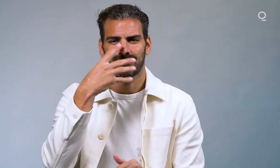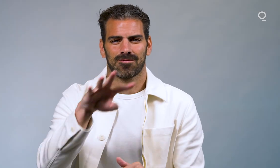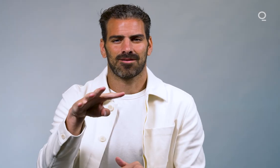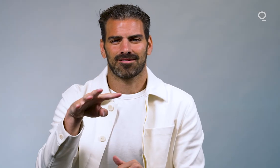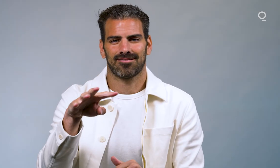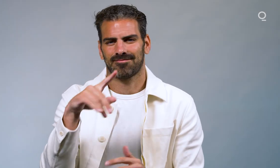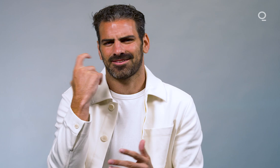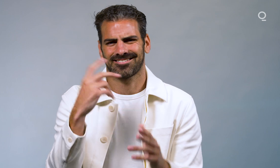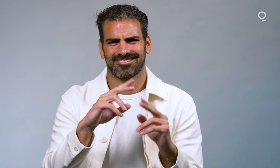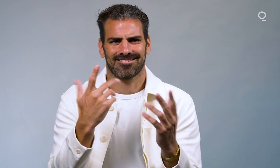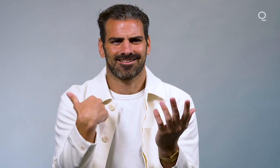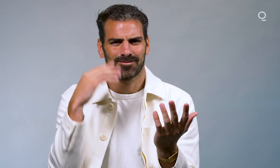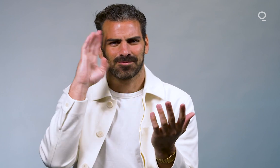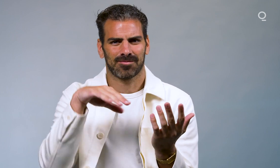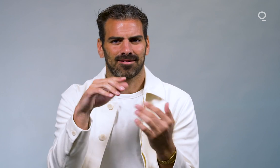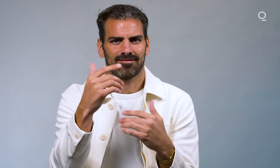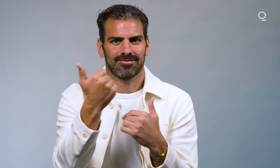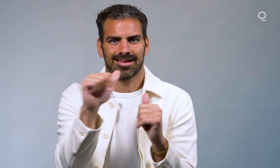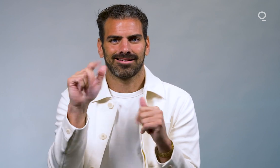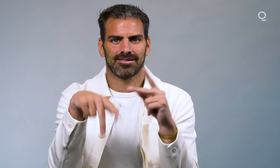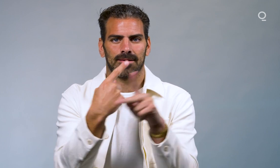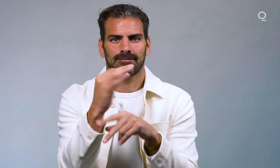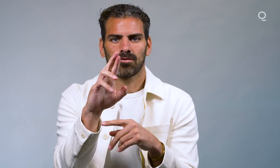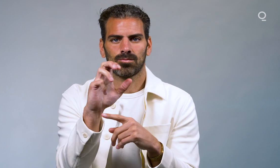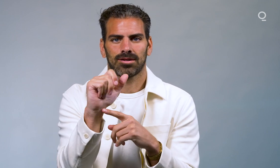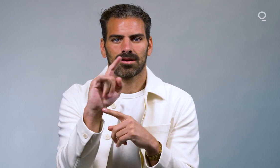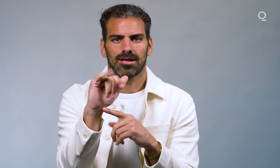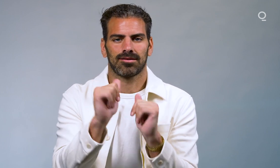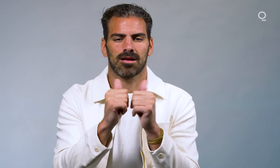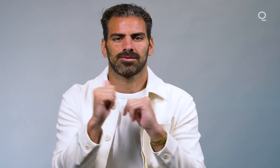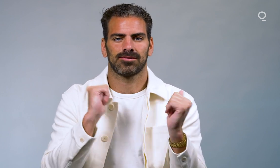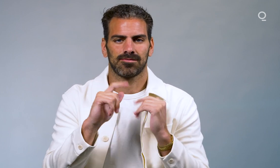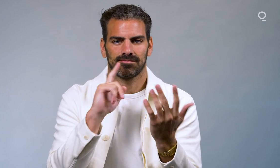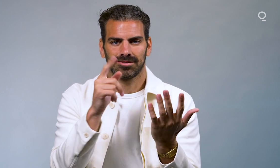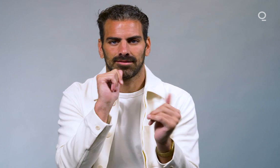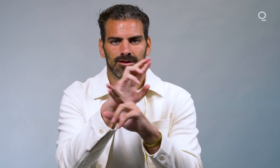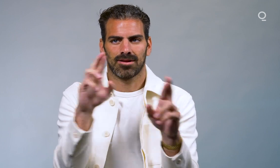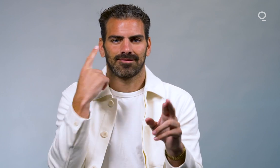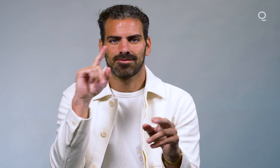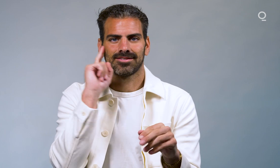first reached out to me for the audition. I ignored it. You know, of course, any type of reality TV show